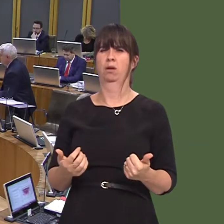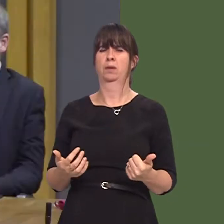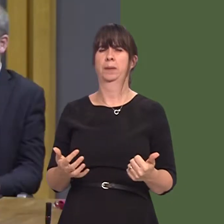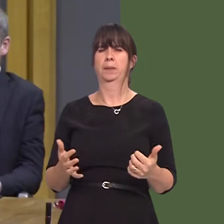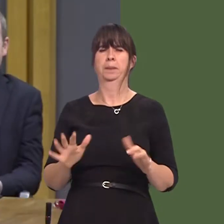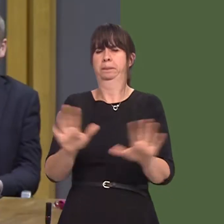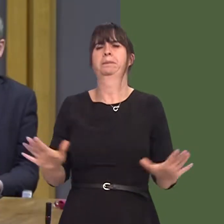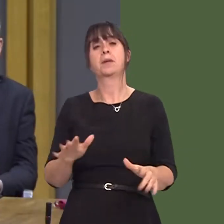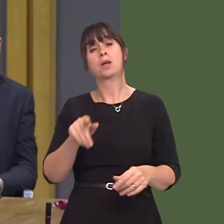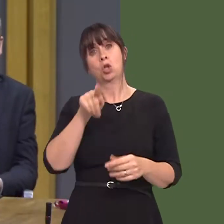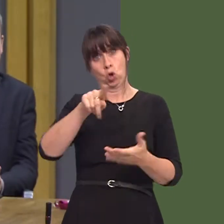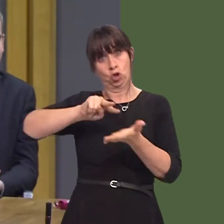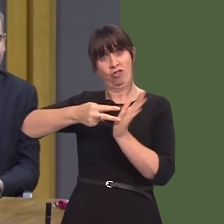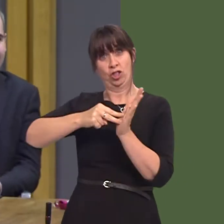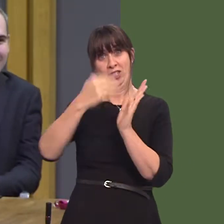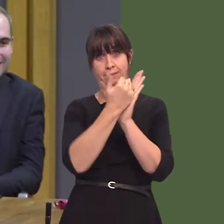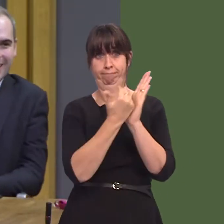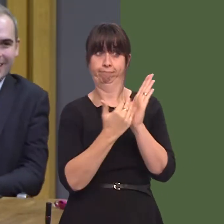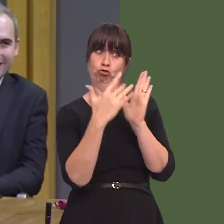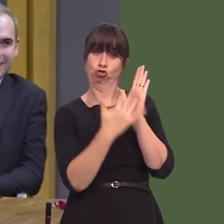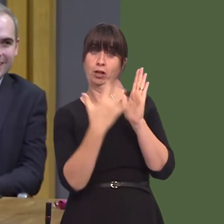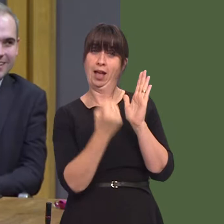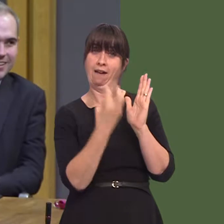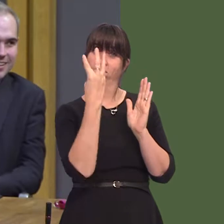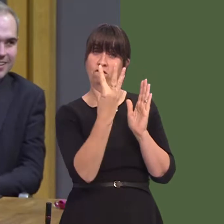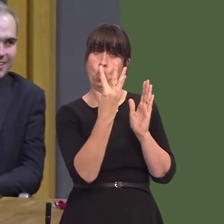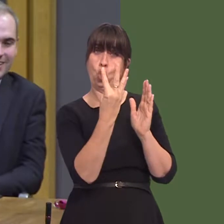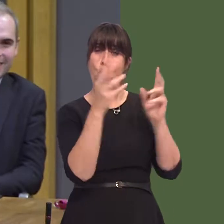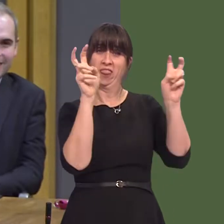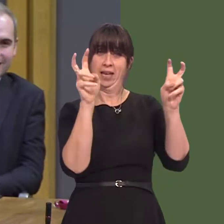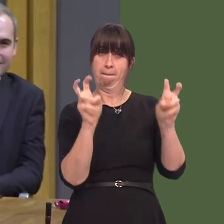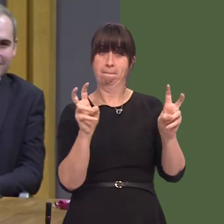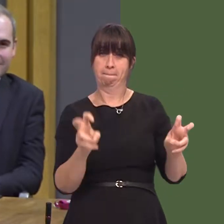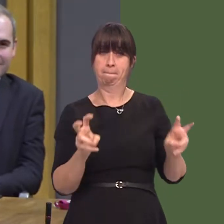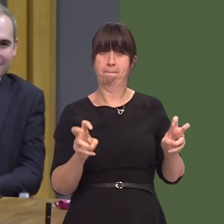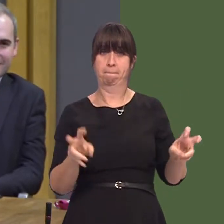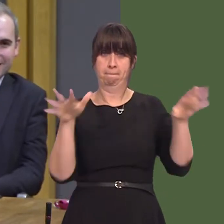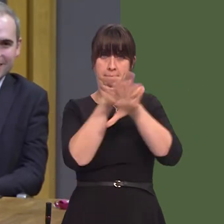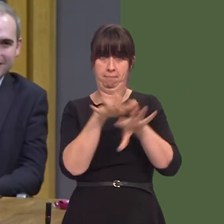The strategy that youíve produced contains four cross-cutting themes, and the Act says